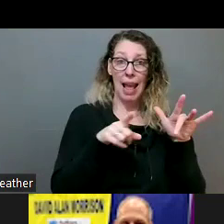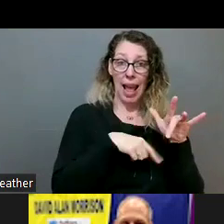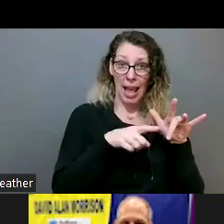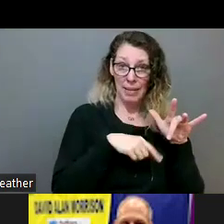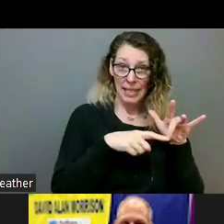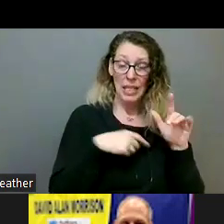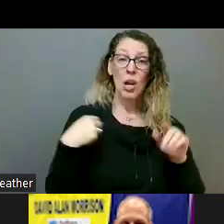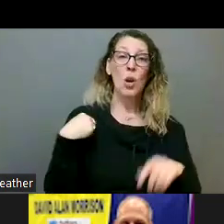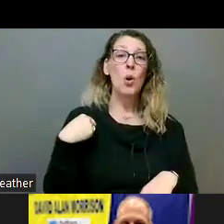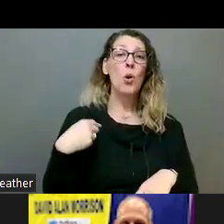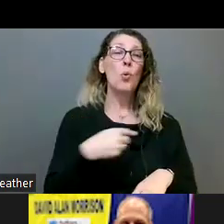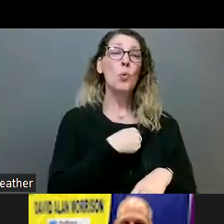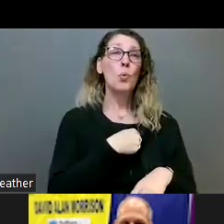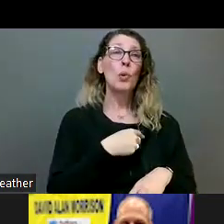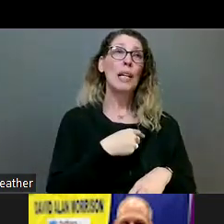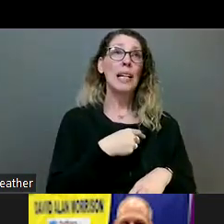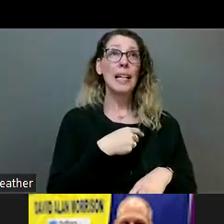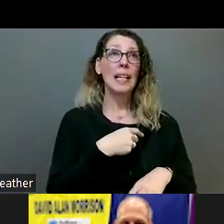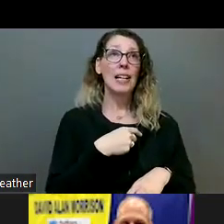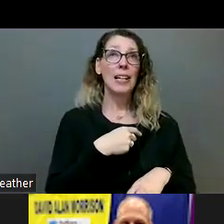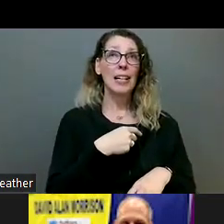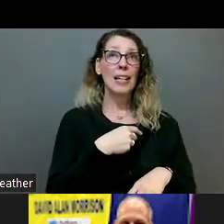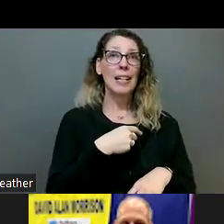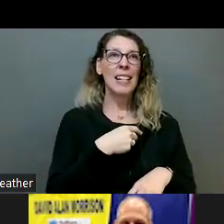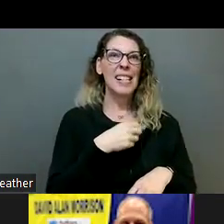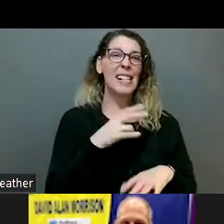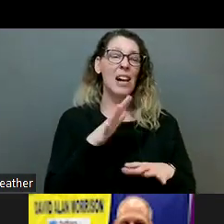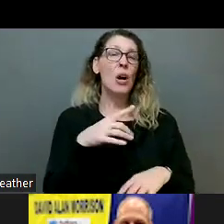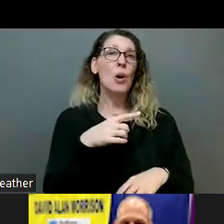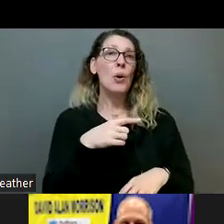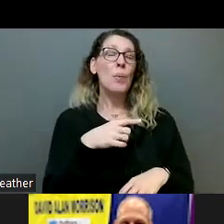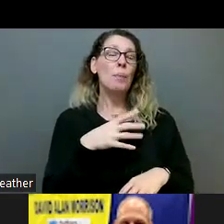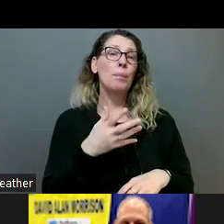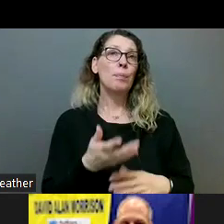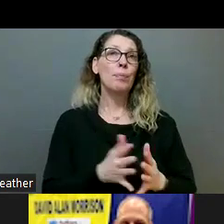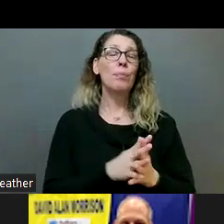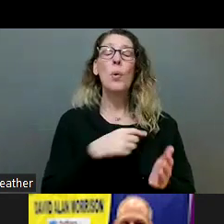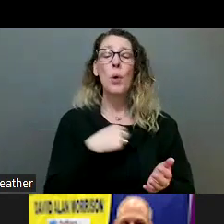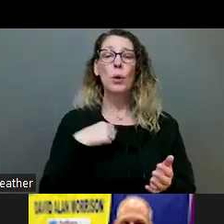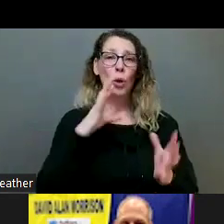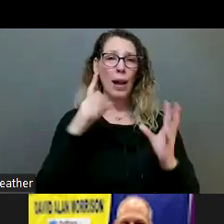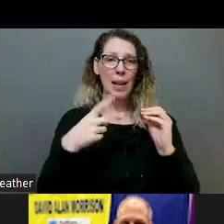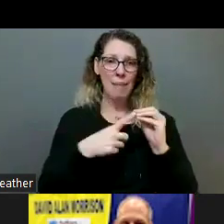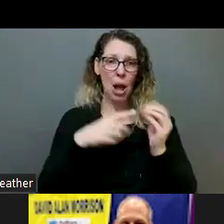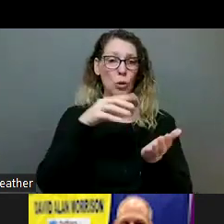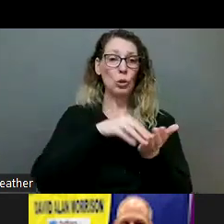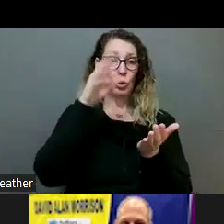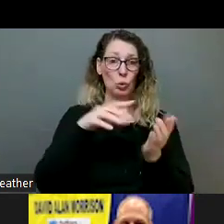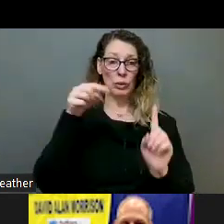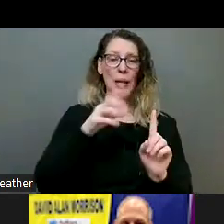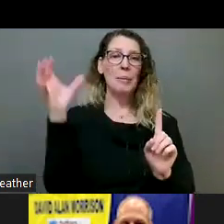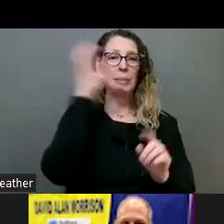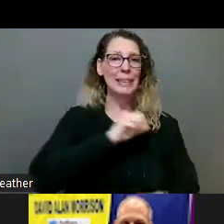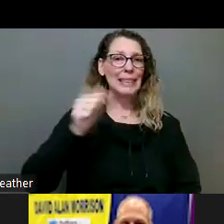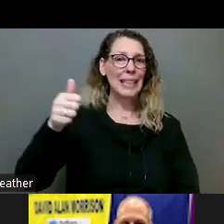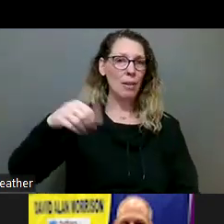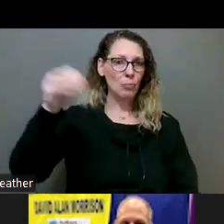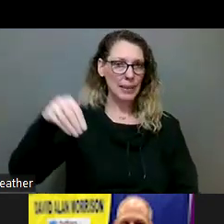are talking about students that are missing 10% or more of their school days, and that